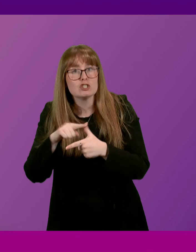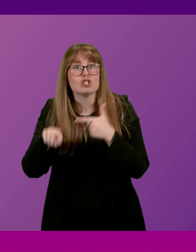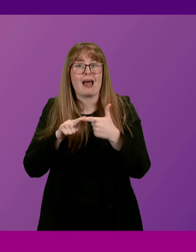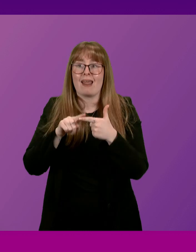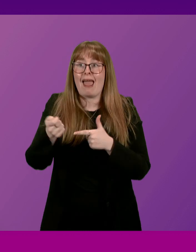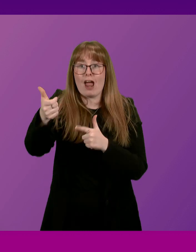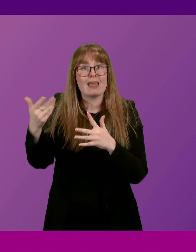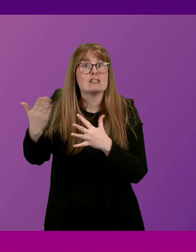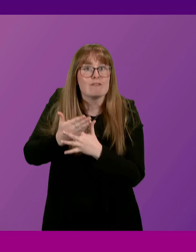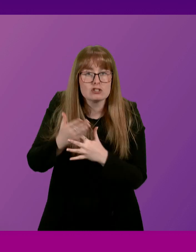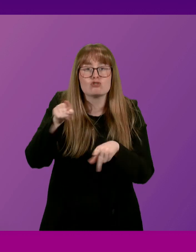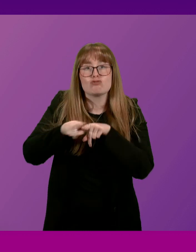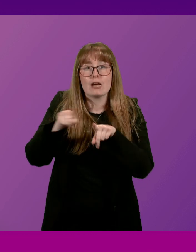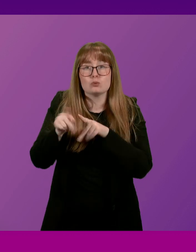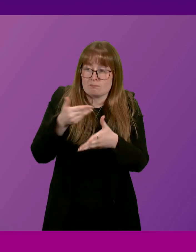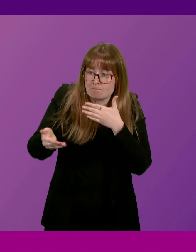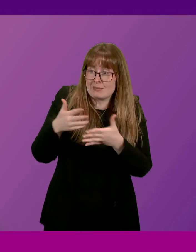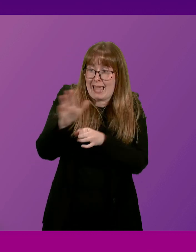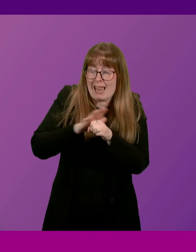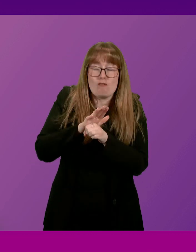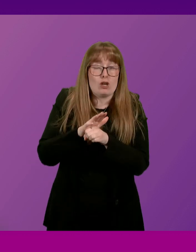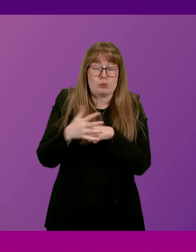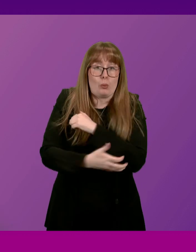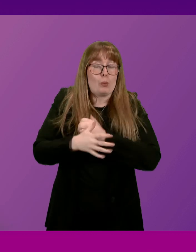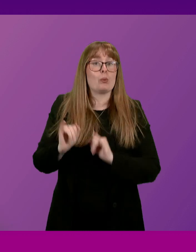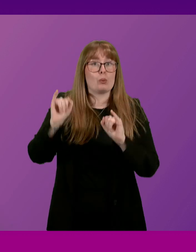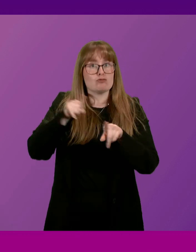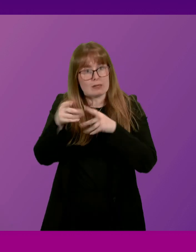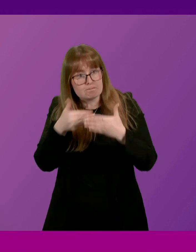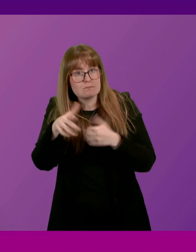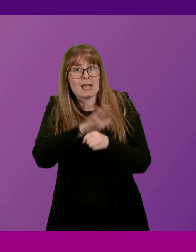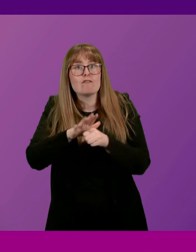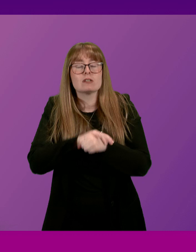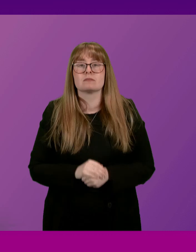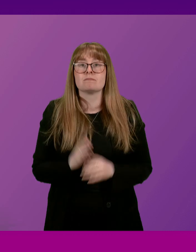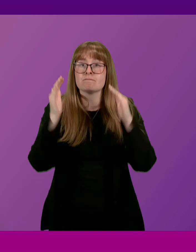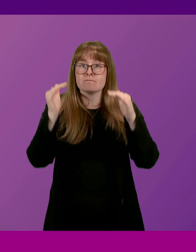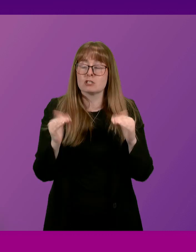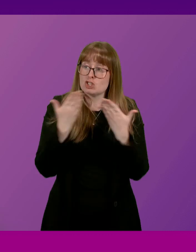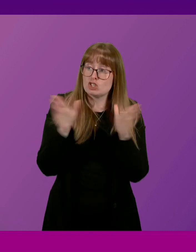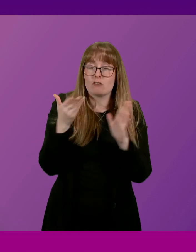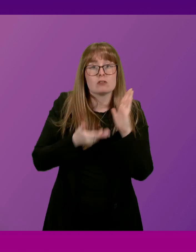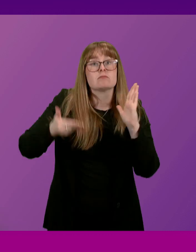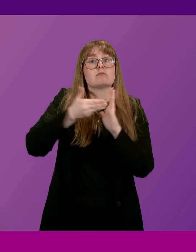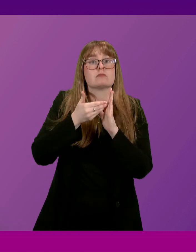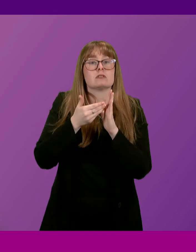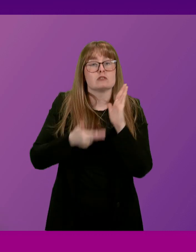targeting action in the areas and communities that are most in need. We move to general and constituency supplementary questions. Concise